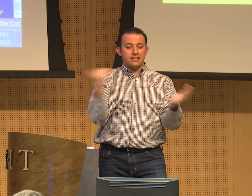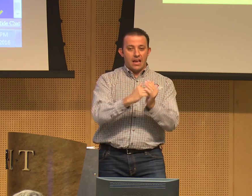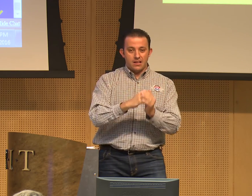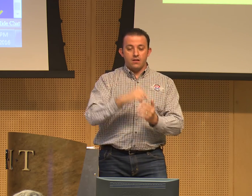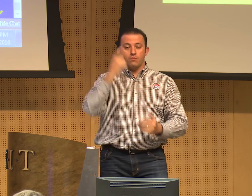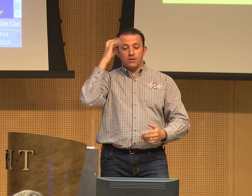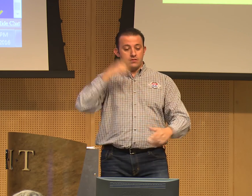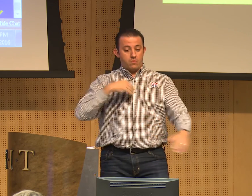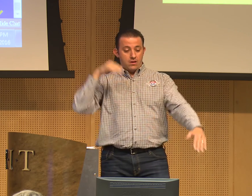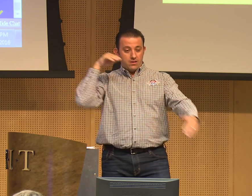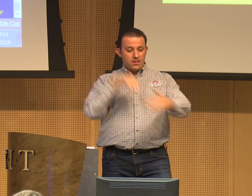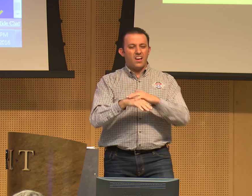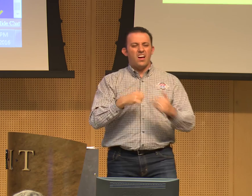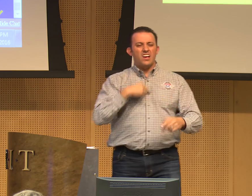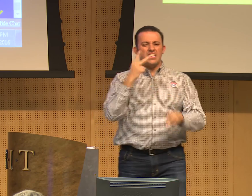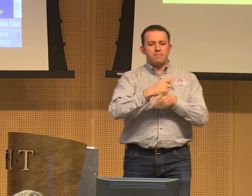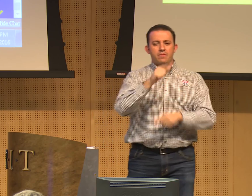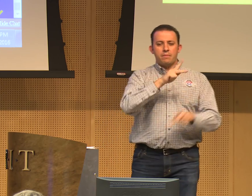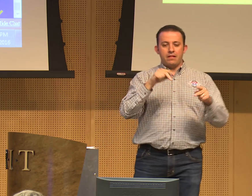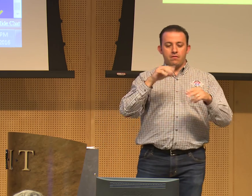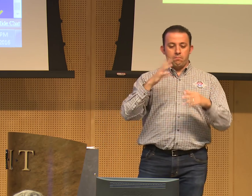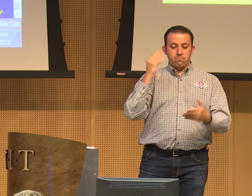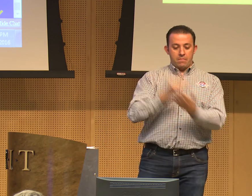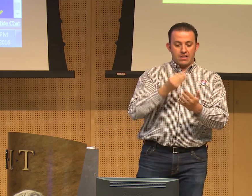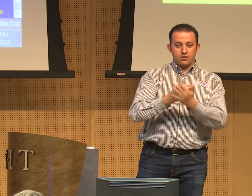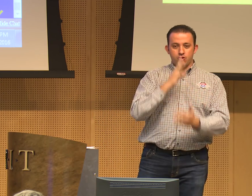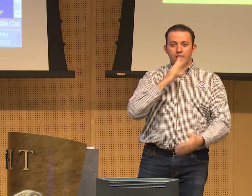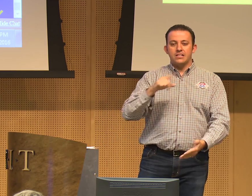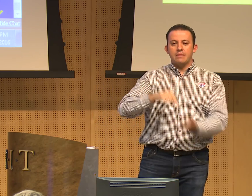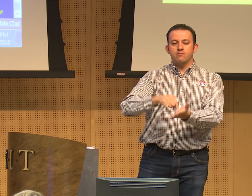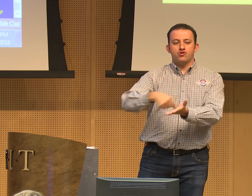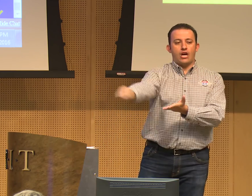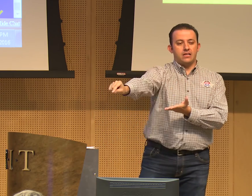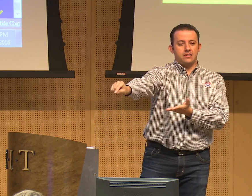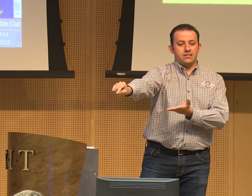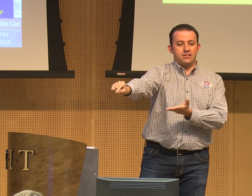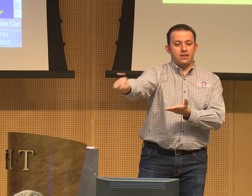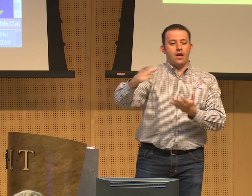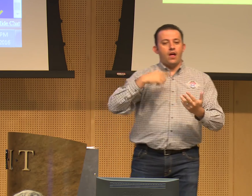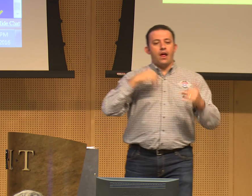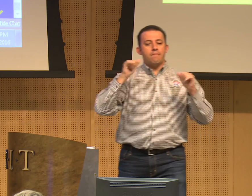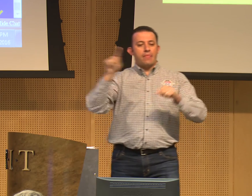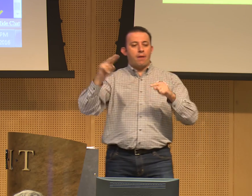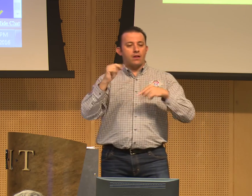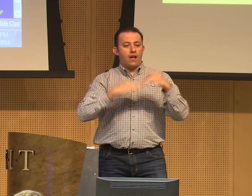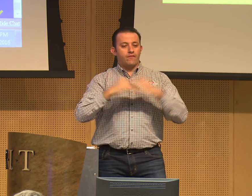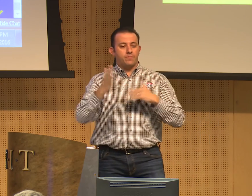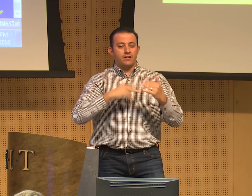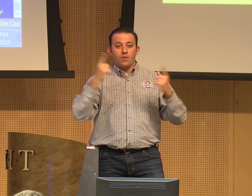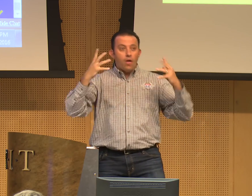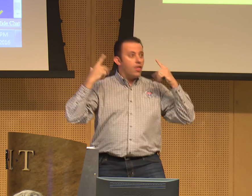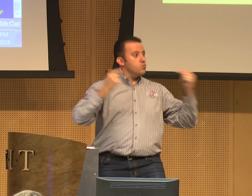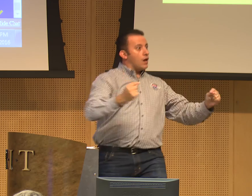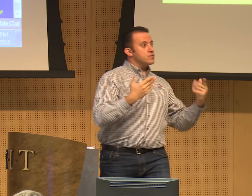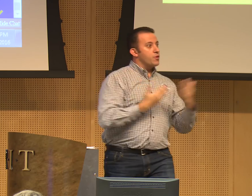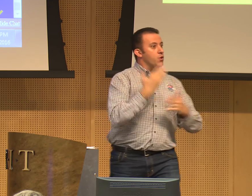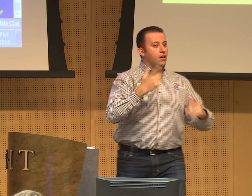and I was looking forward to working with him again, and then, you know, money talks. You know, it's about writing a check. It's about making--you know, wanting something new.